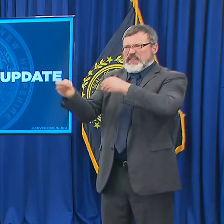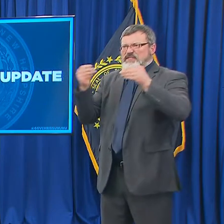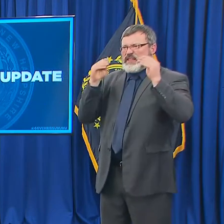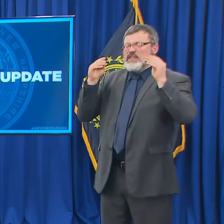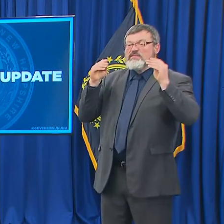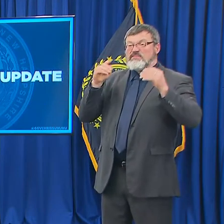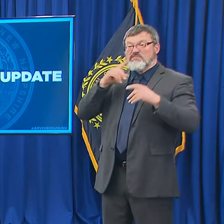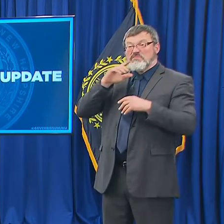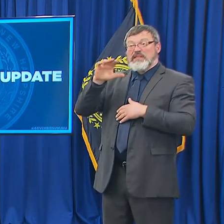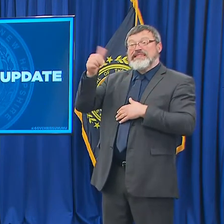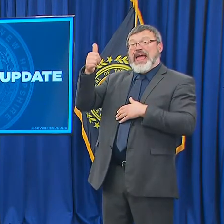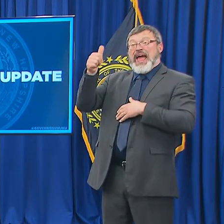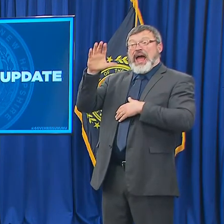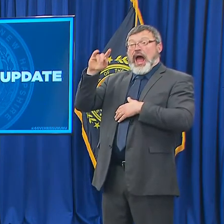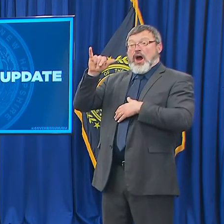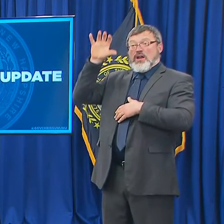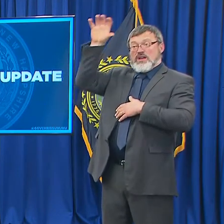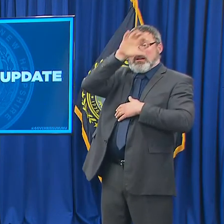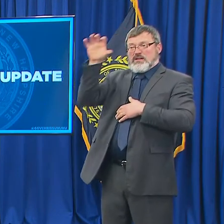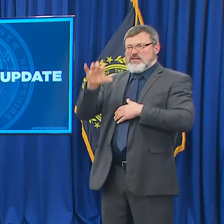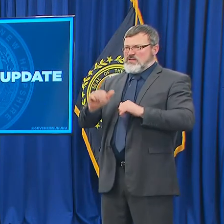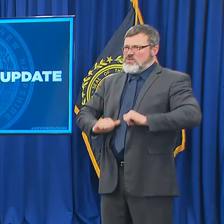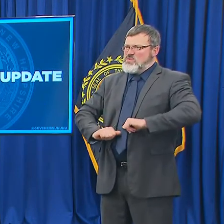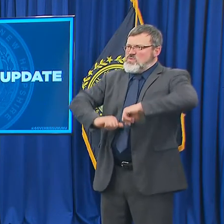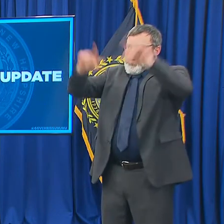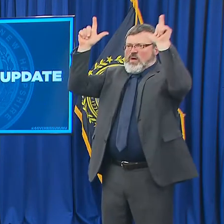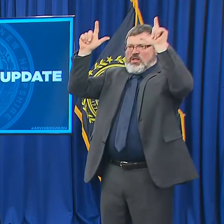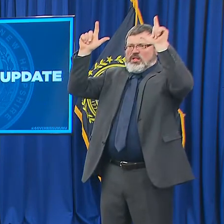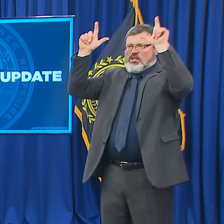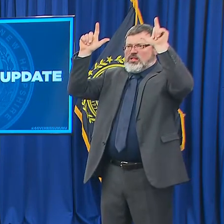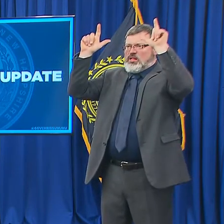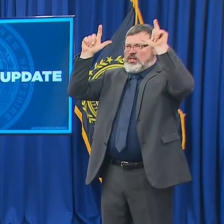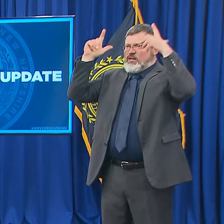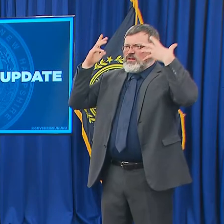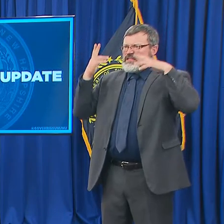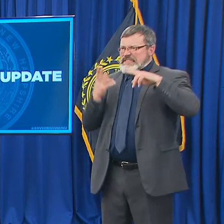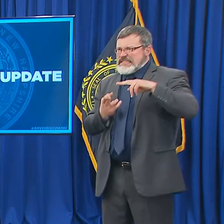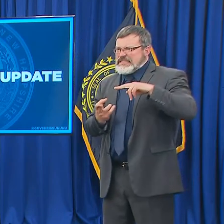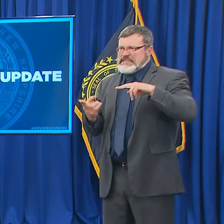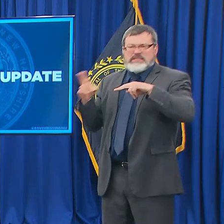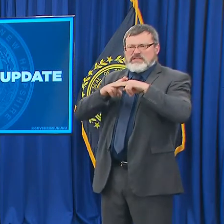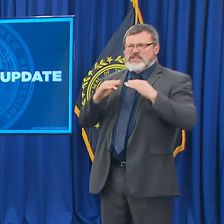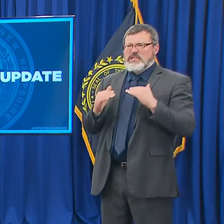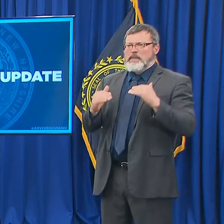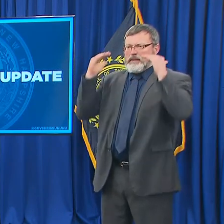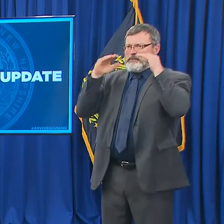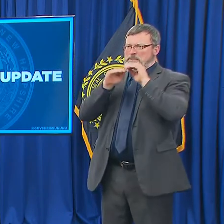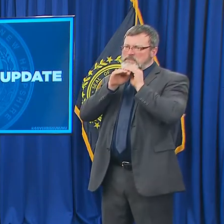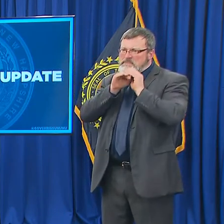spread of Clifford 19 within our communities especially as we approach the holiday season.